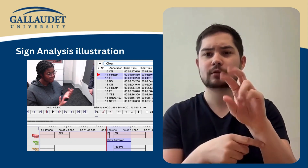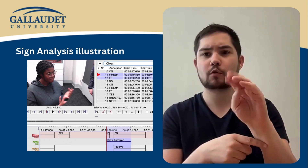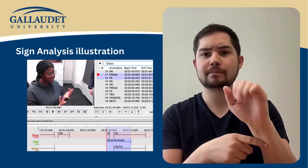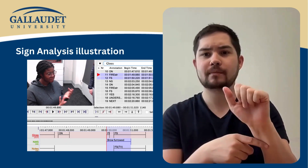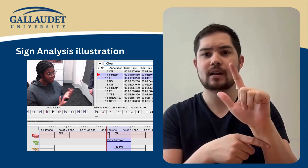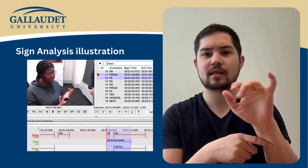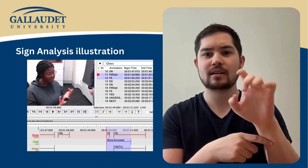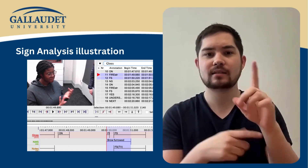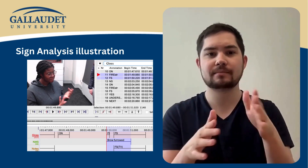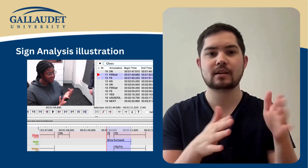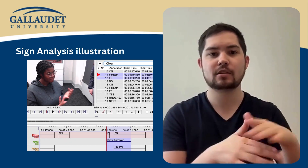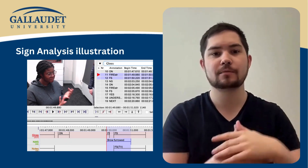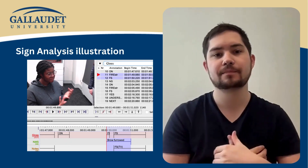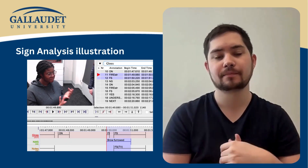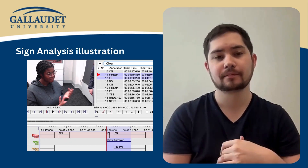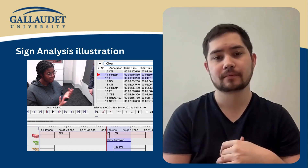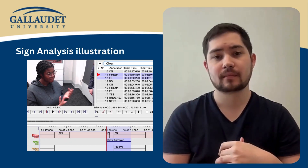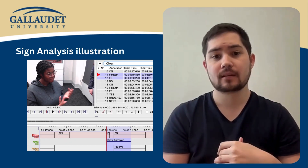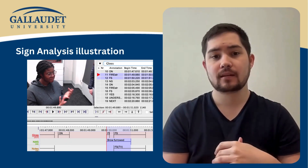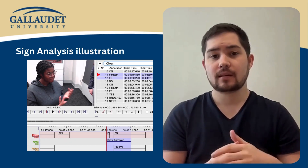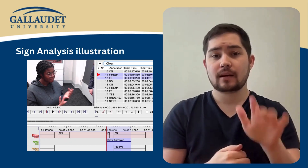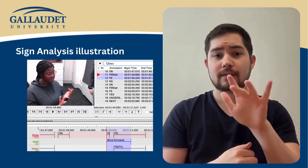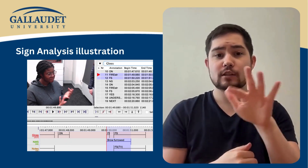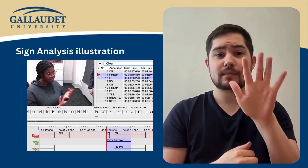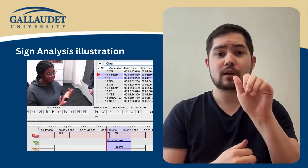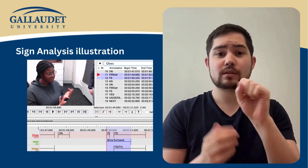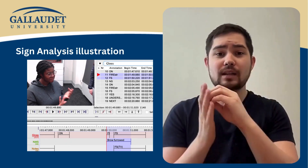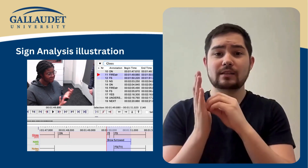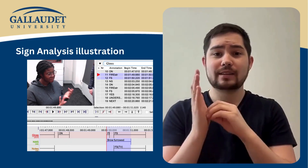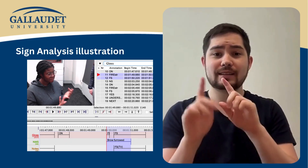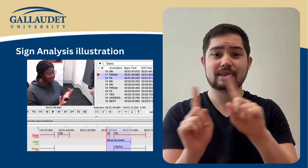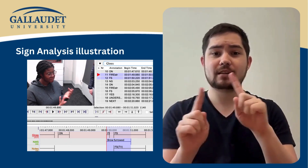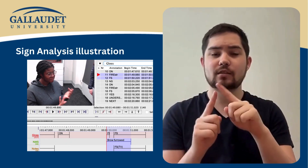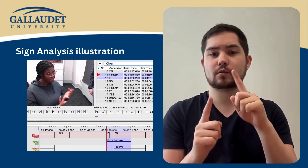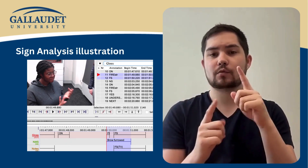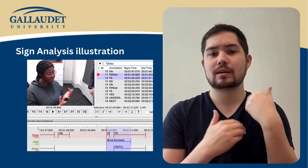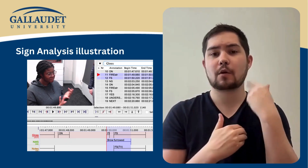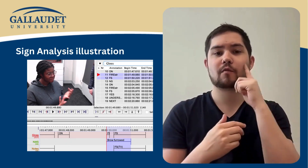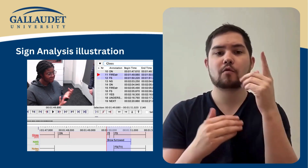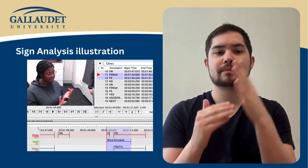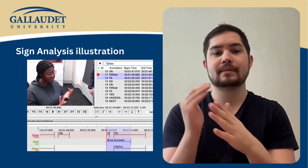normalized manner. Fingerspelling was annotated differently to account for the endless variations